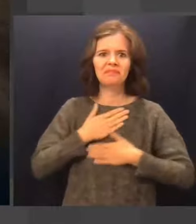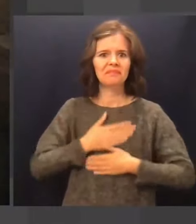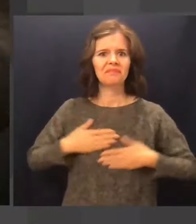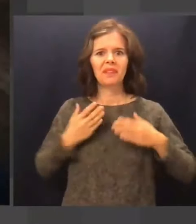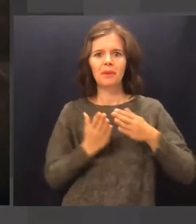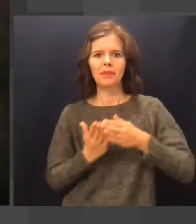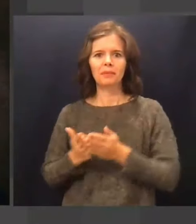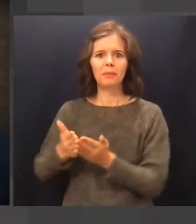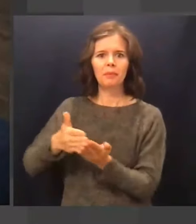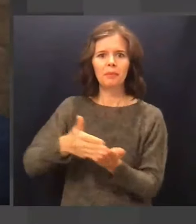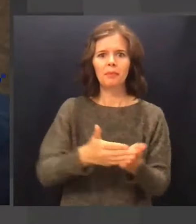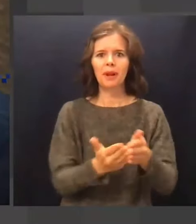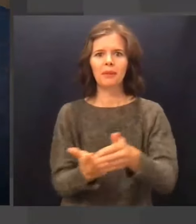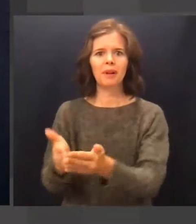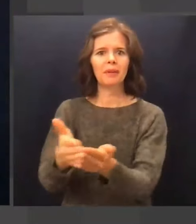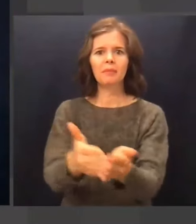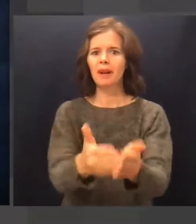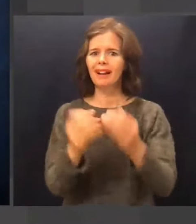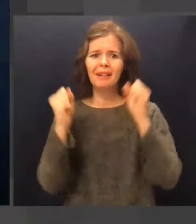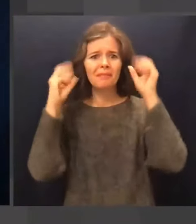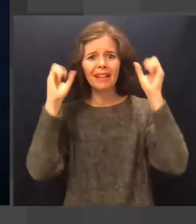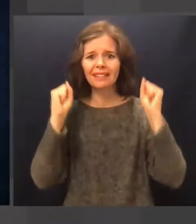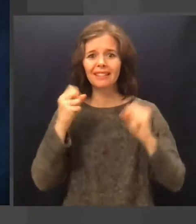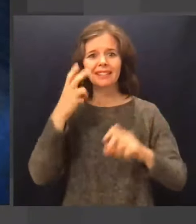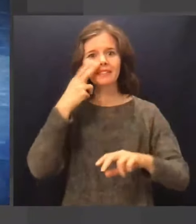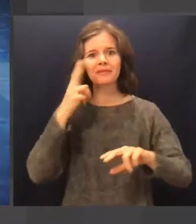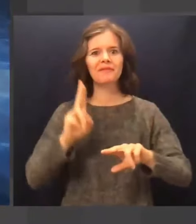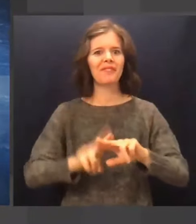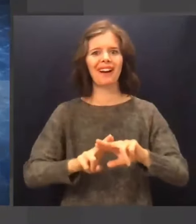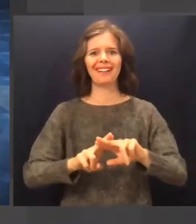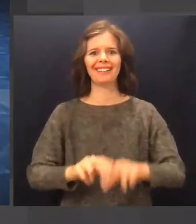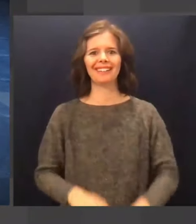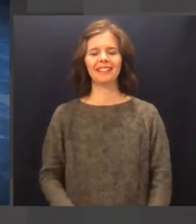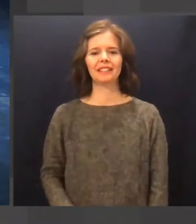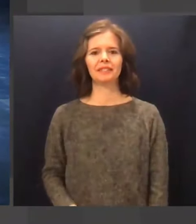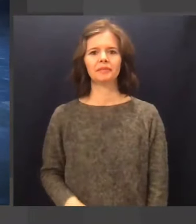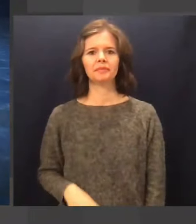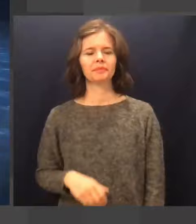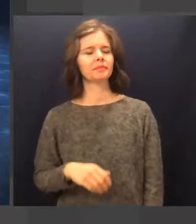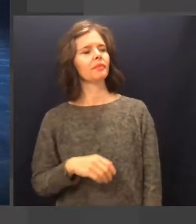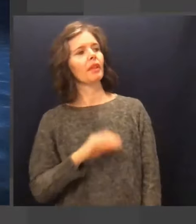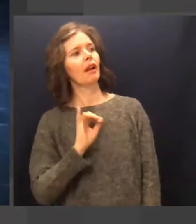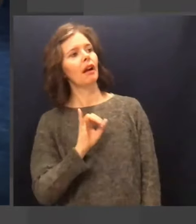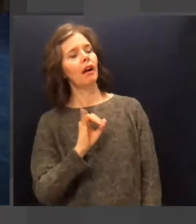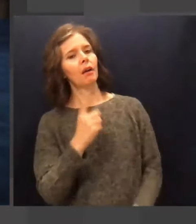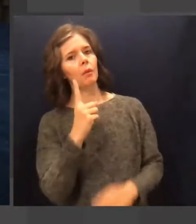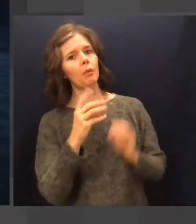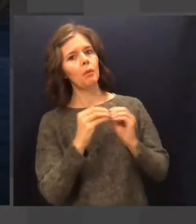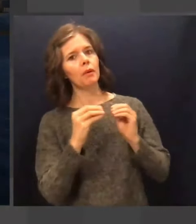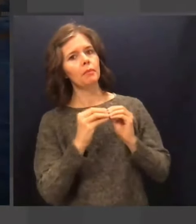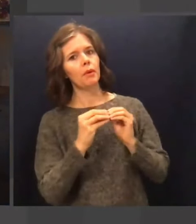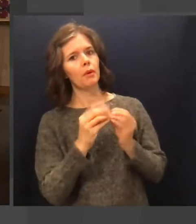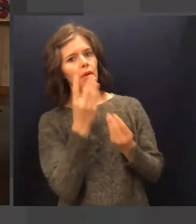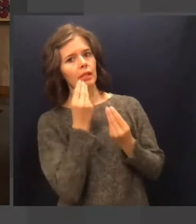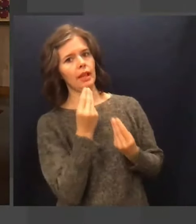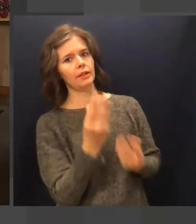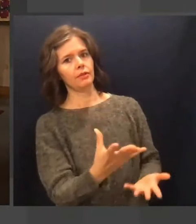THIS IS SO FUN AND ALL OF US STARTED TO GO ON THE BOAT. IT WAS A LOT OF FUN.